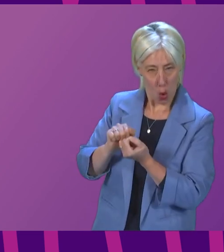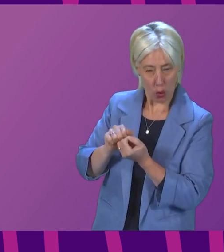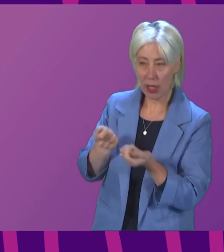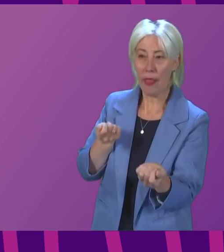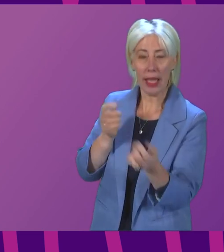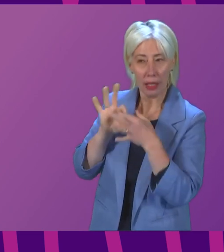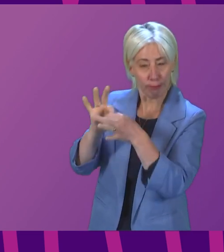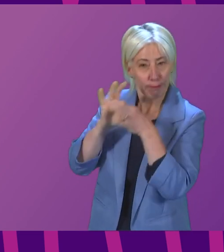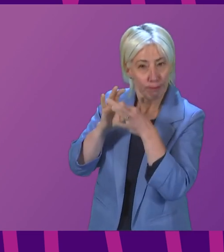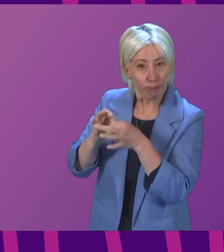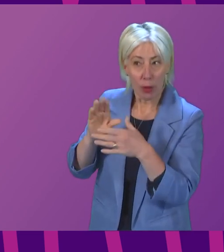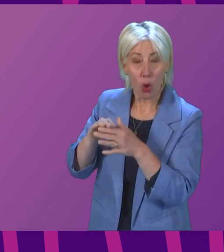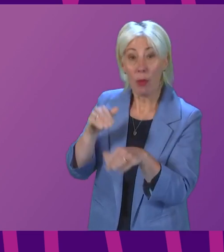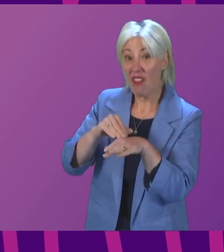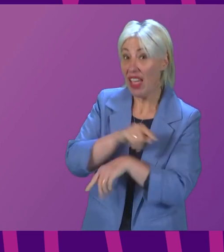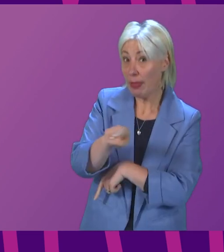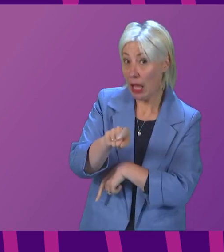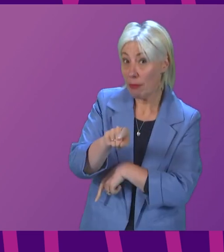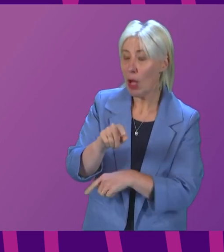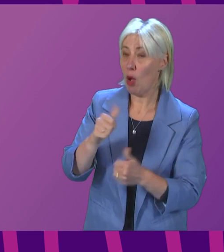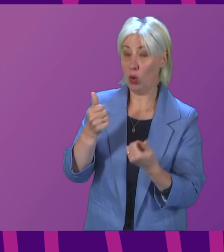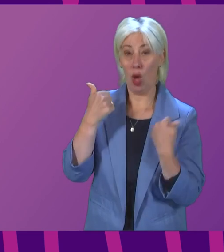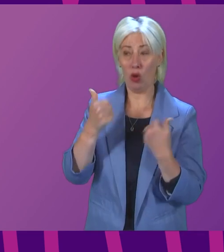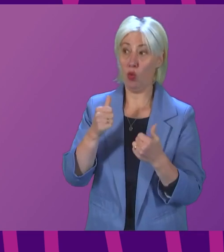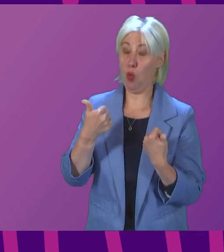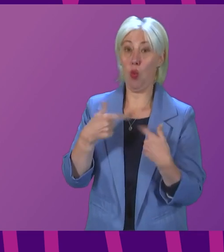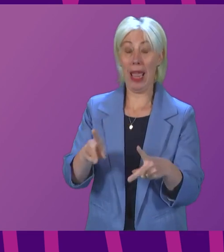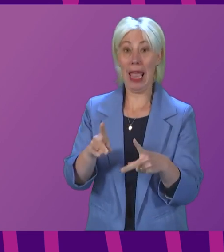It marks a significant milestone in making land ownership in Scotland more transparent,